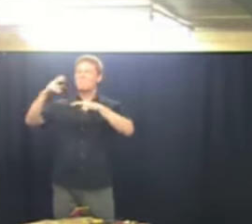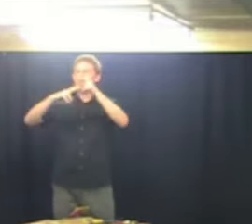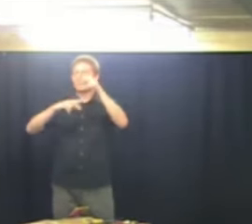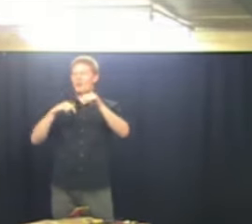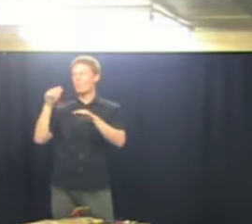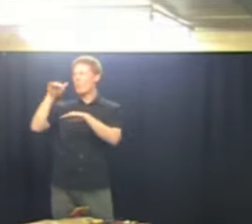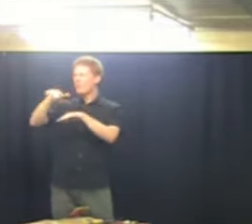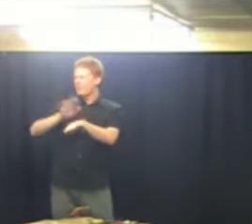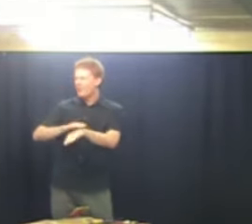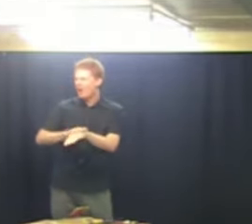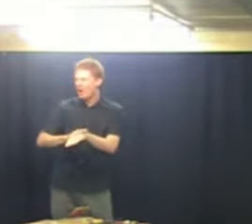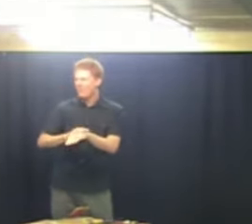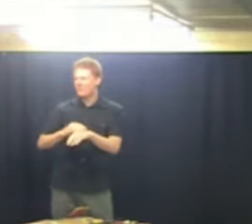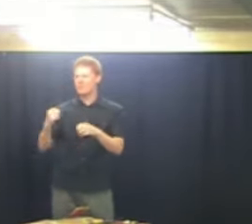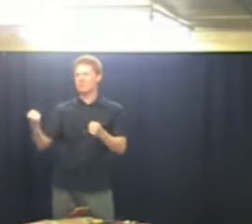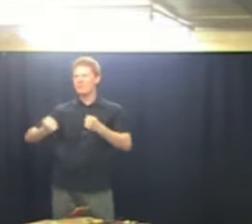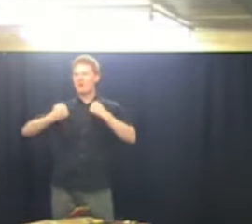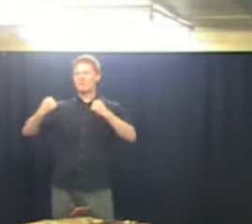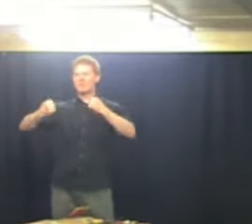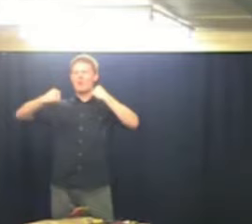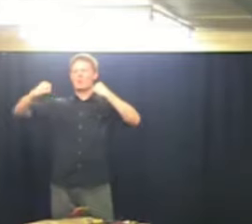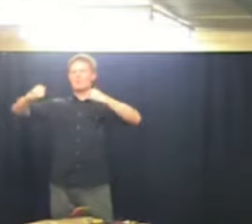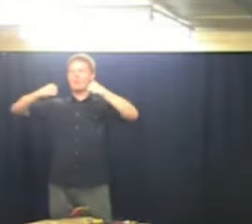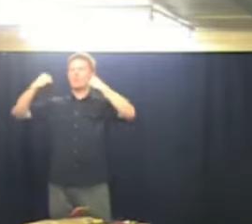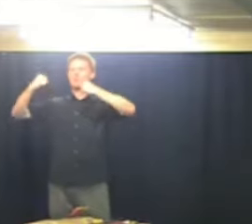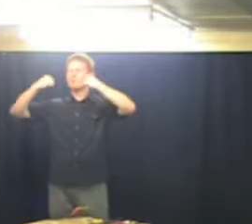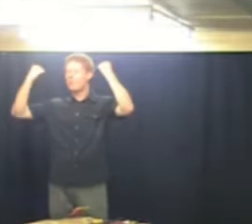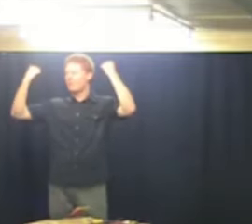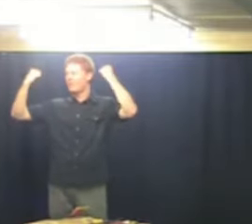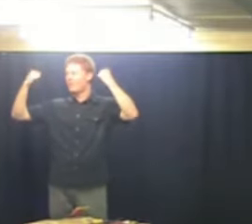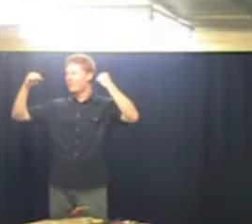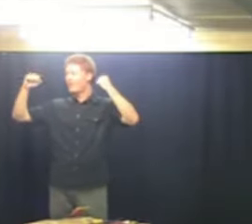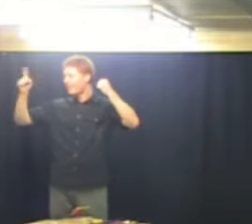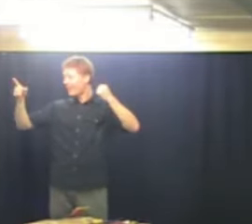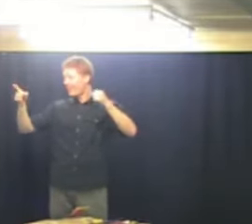and so on and so forth all these actions build up over time they continue to make the relationship stronger and stronger